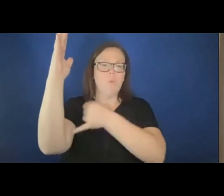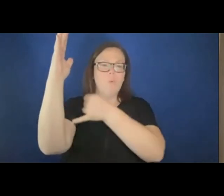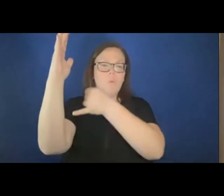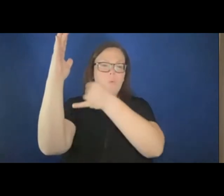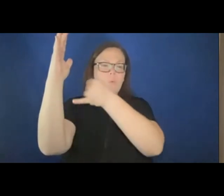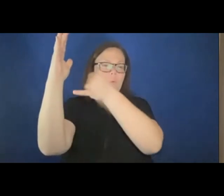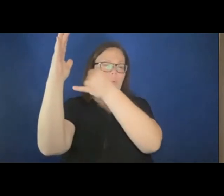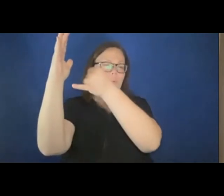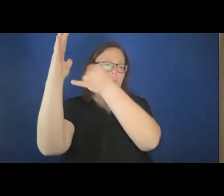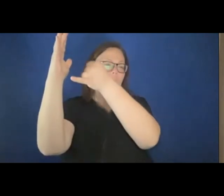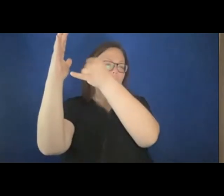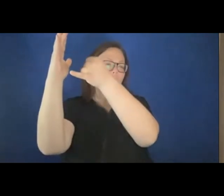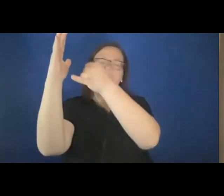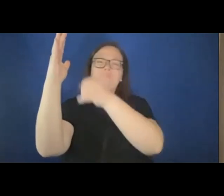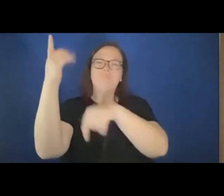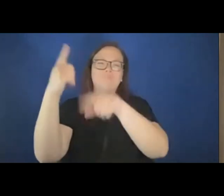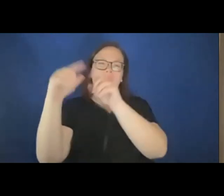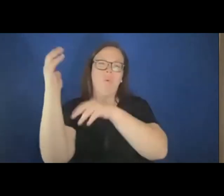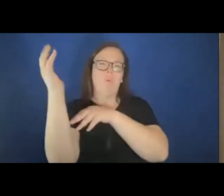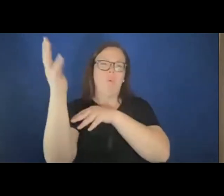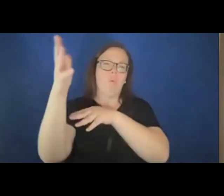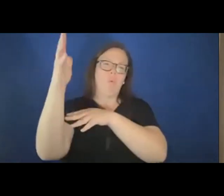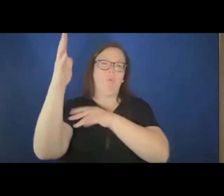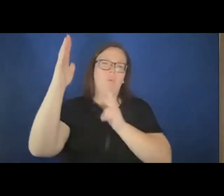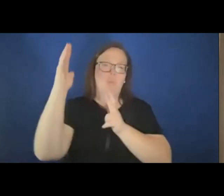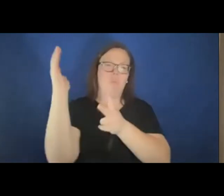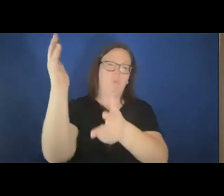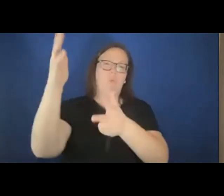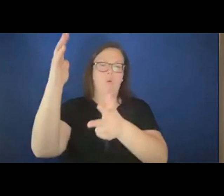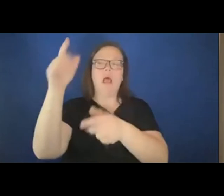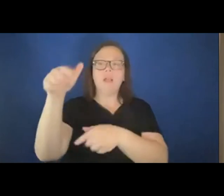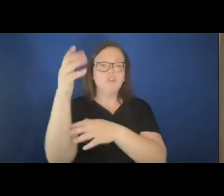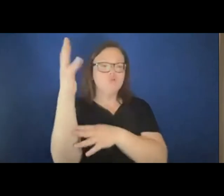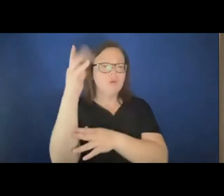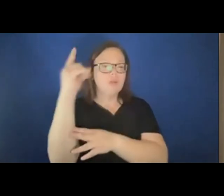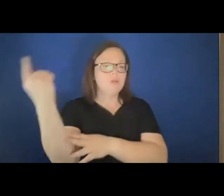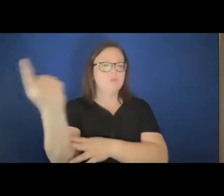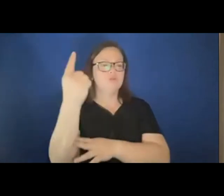cars that went by with frenzy a tree is always an immutable traveller.